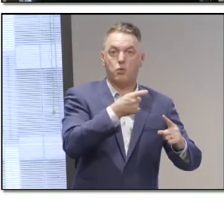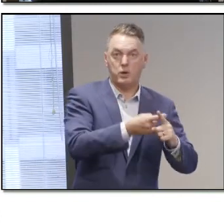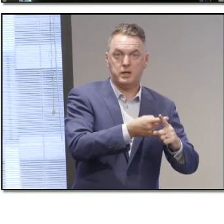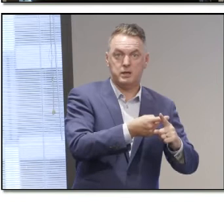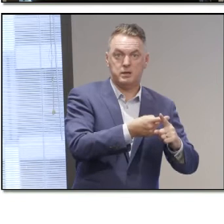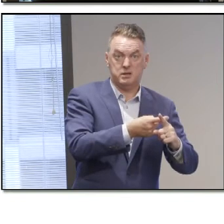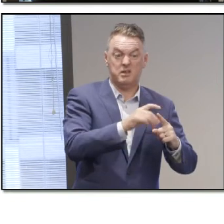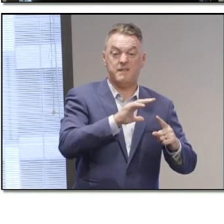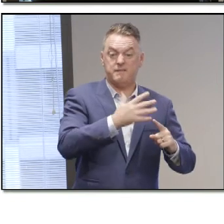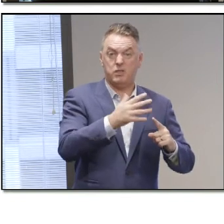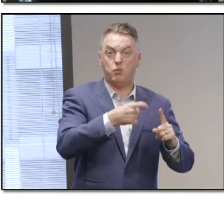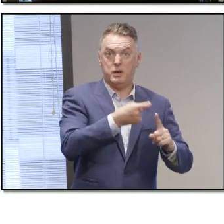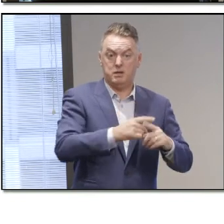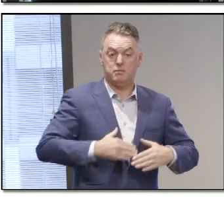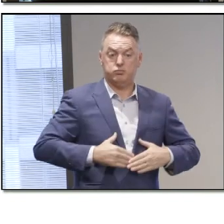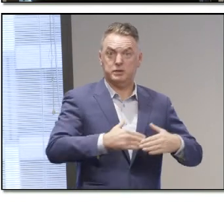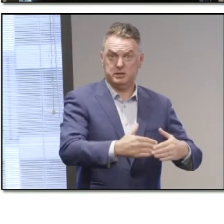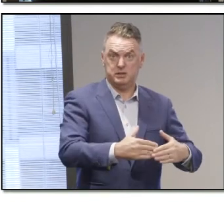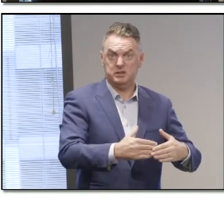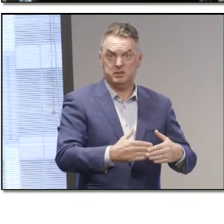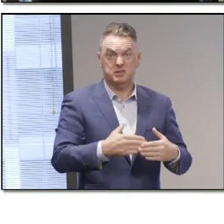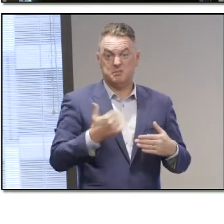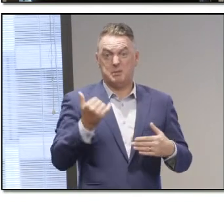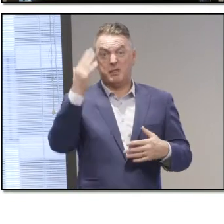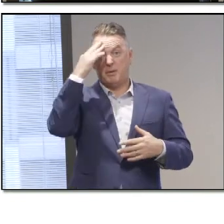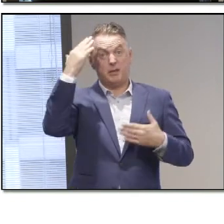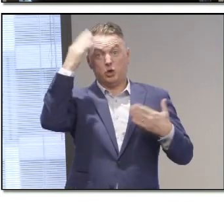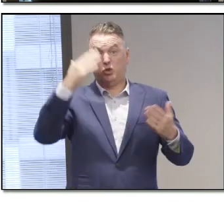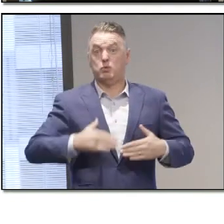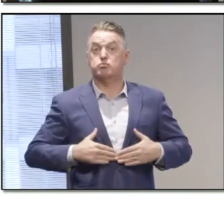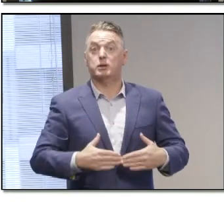fifth week of pregnancy before the women even know they're pregnant may have a major effect